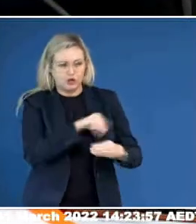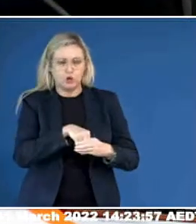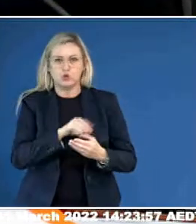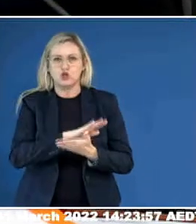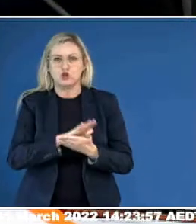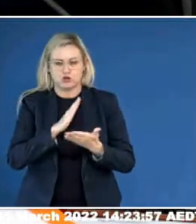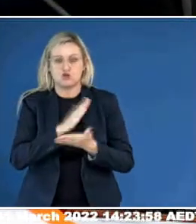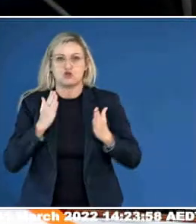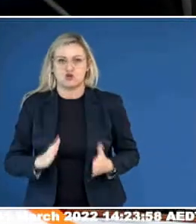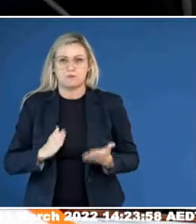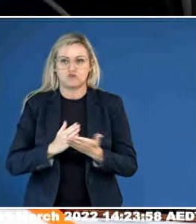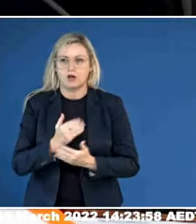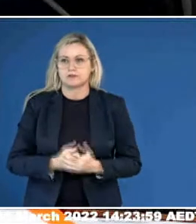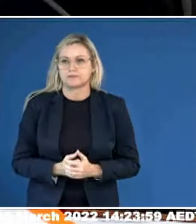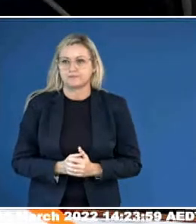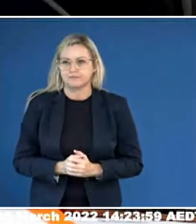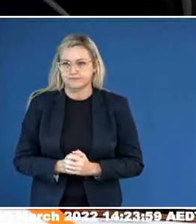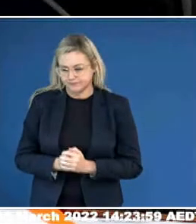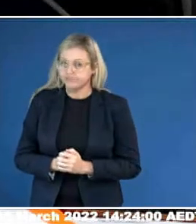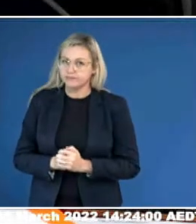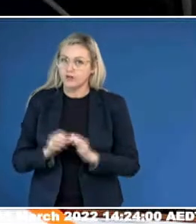Australia is a signatory to seven international human rights treaties and also